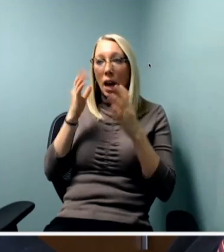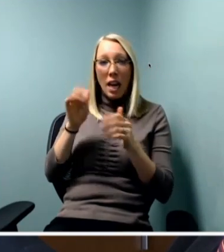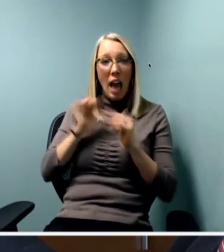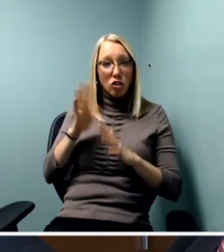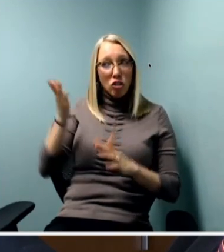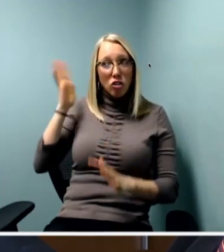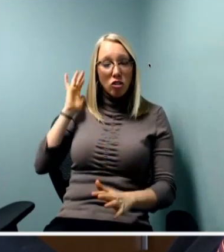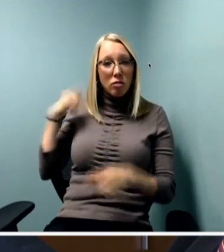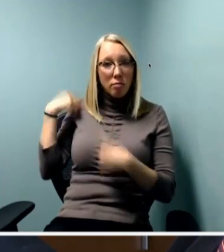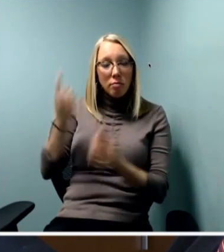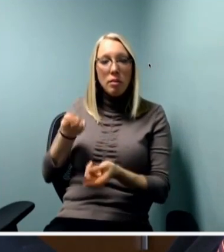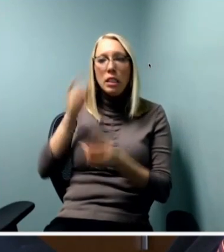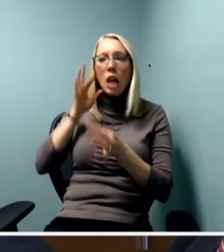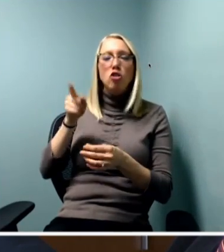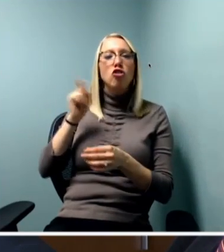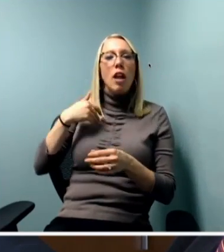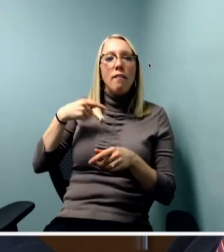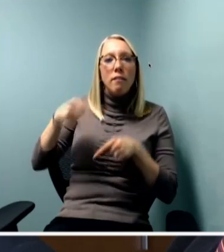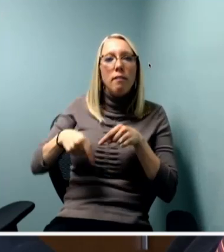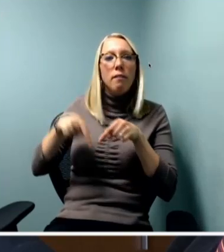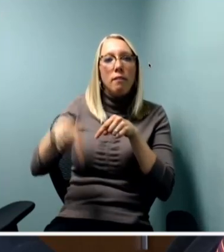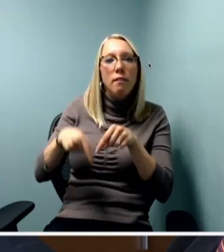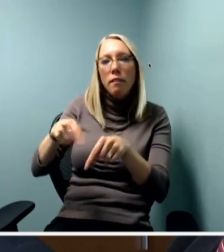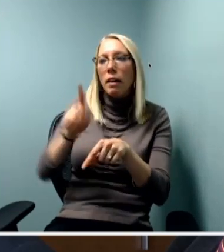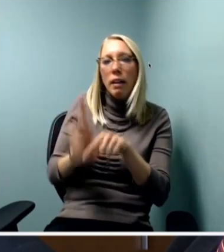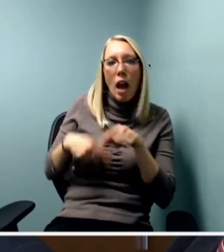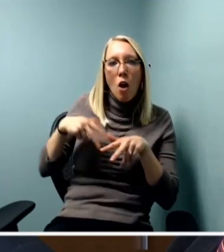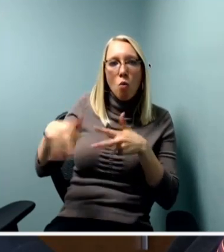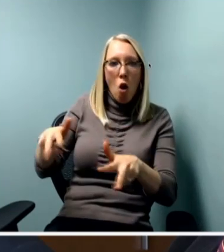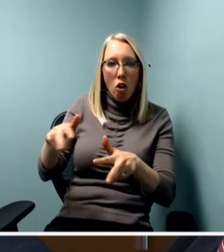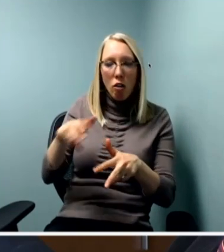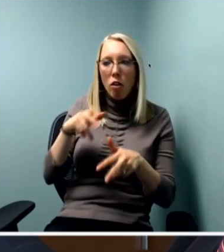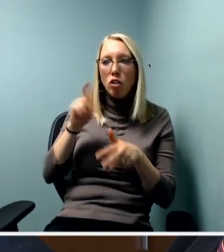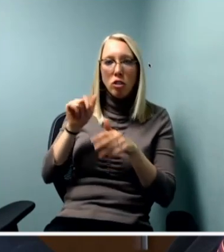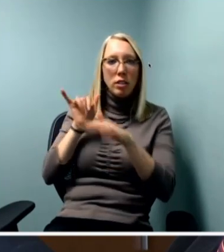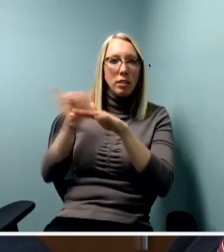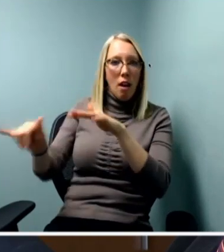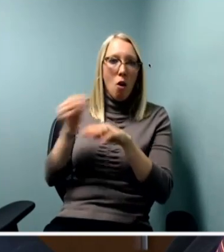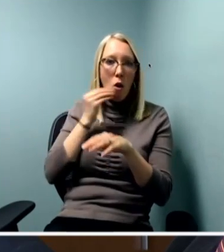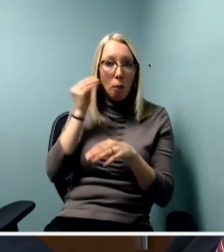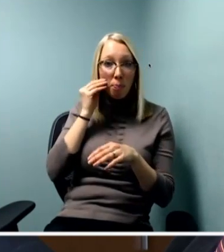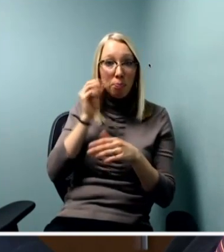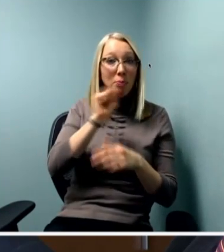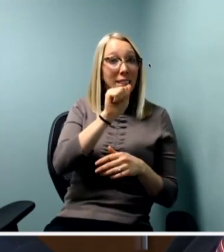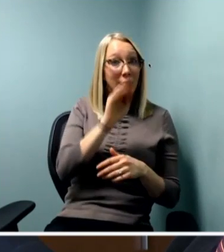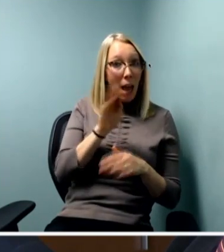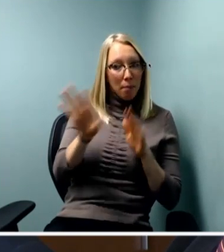and that she's pretty much house-bound. Well Sam cast a woman in a wheelchair for that role.